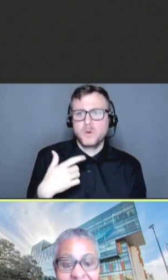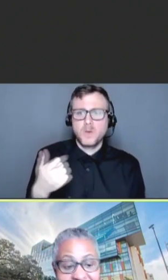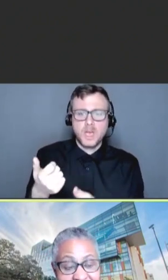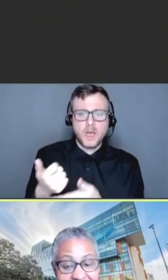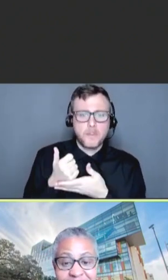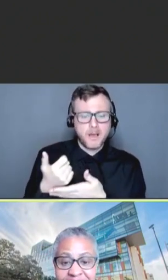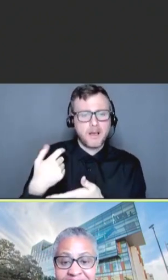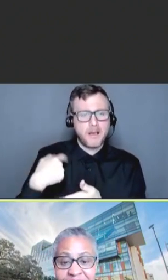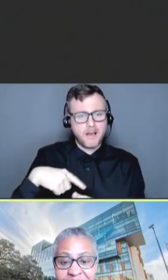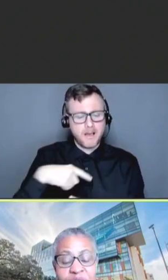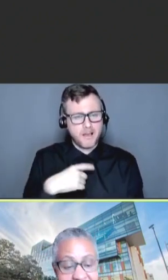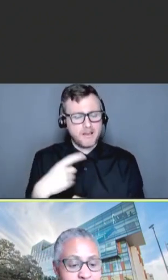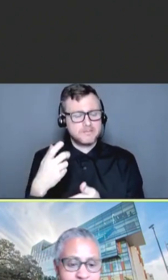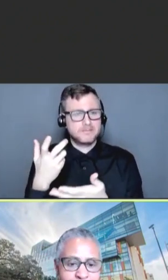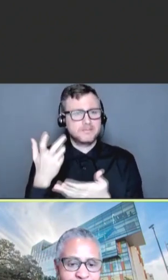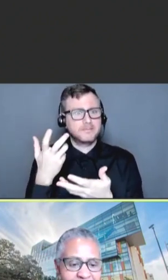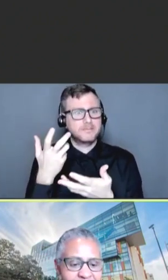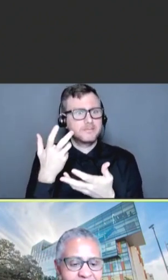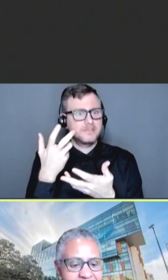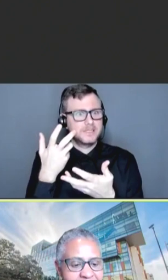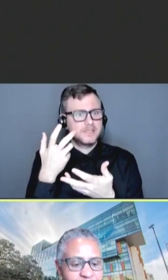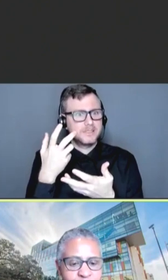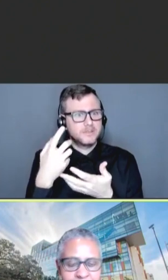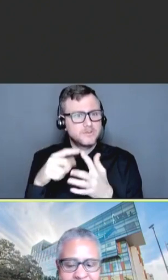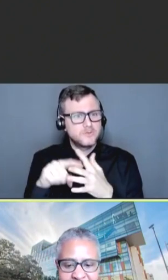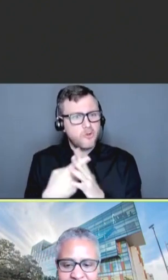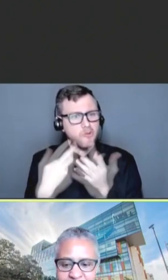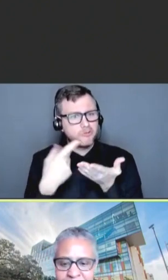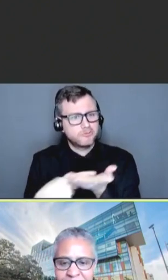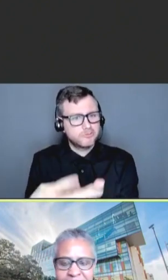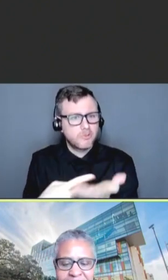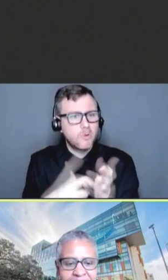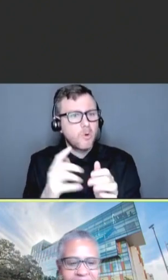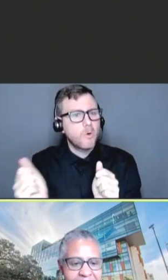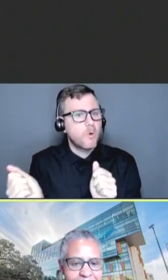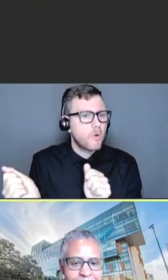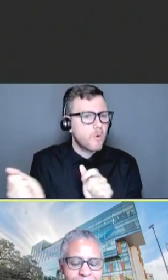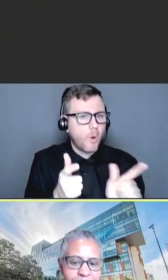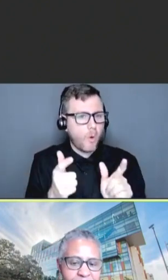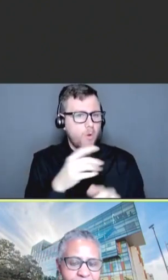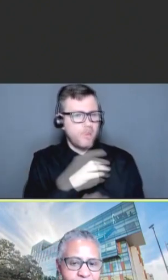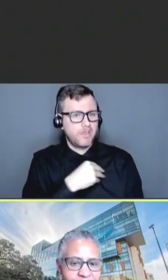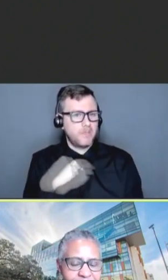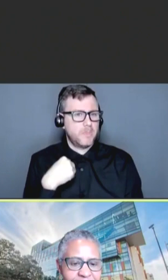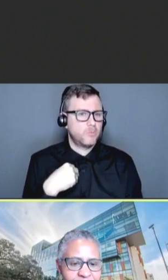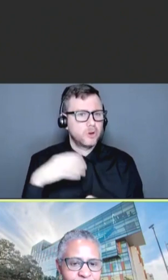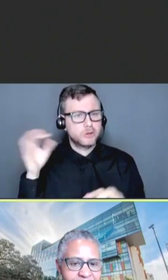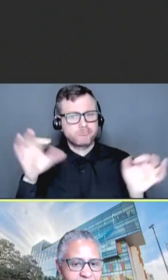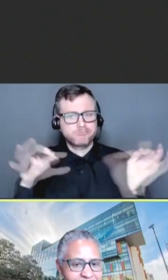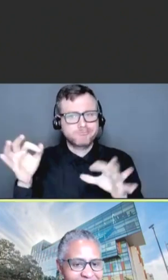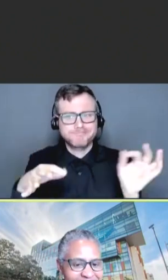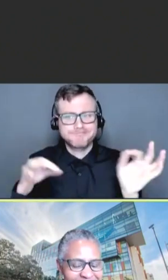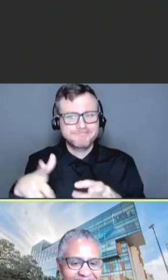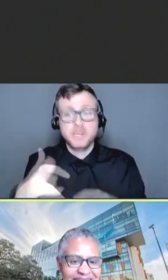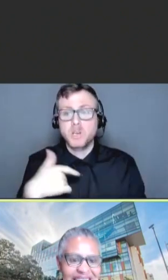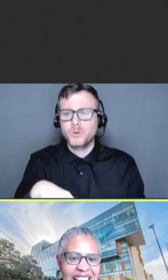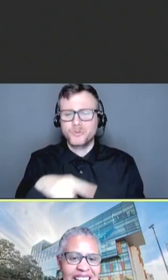lot of the discussion that all of the members have contributed to. We can go on to the next slide.